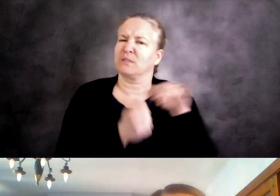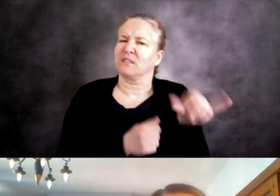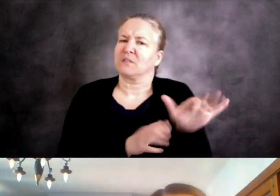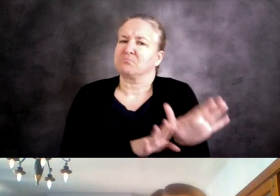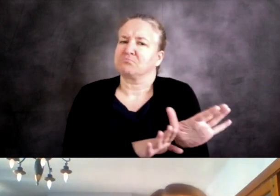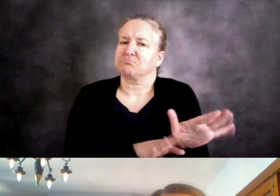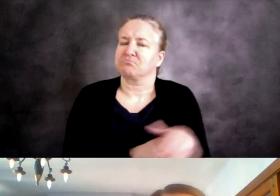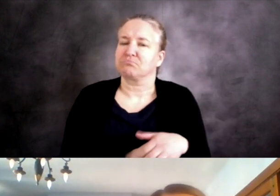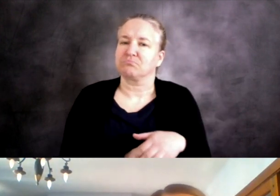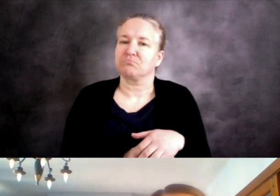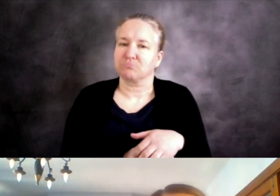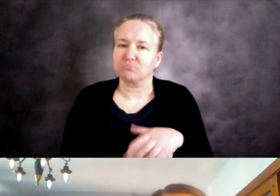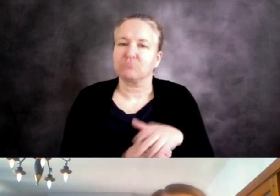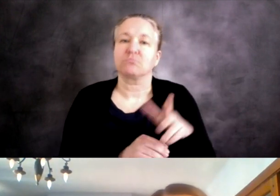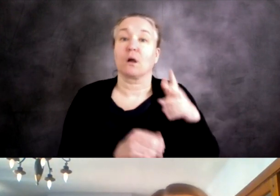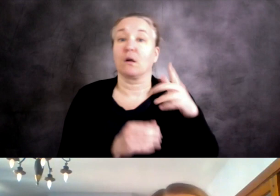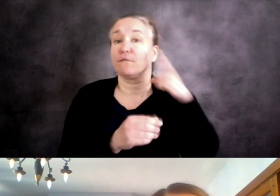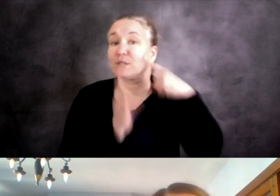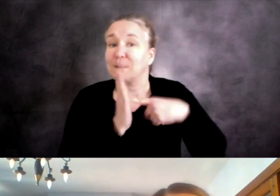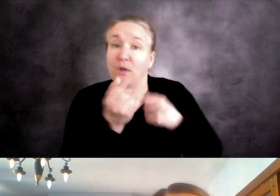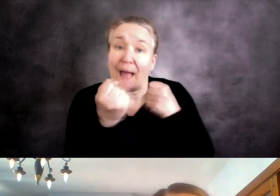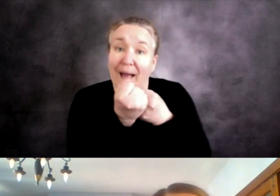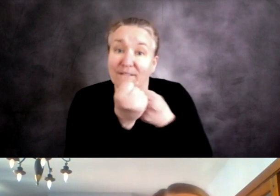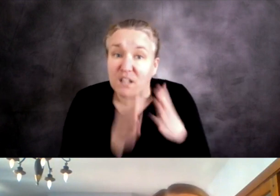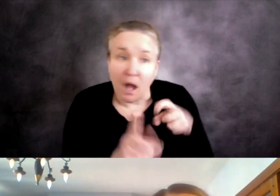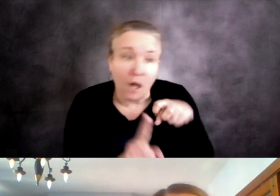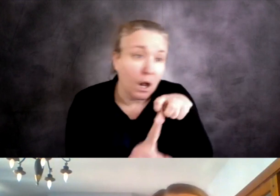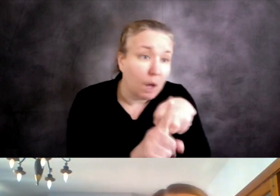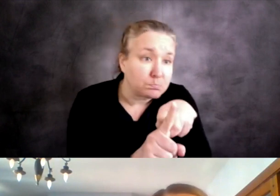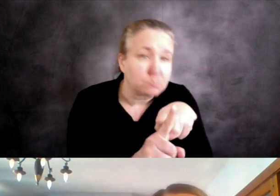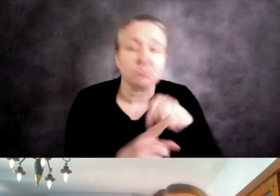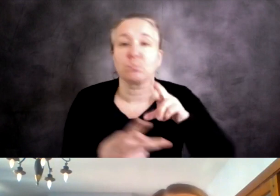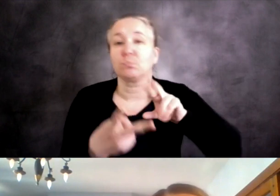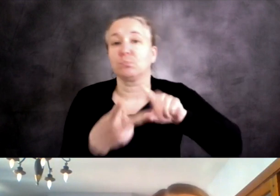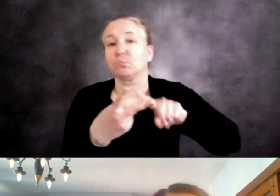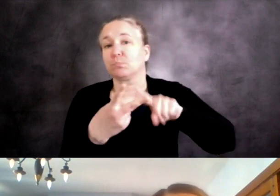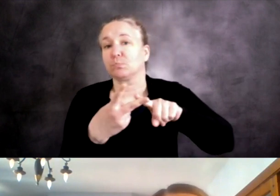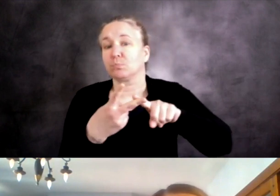calling an advocate, calling you know the education law center or